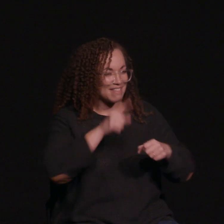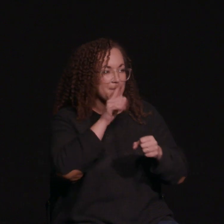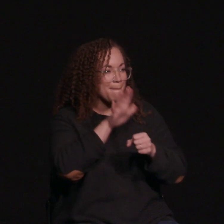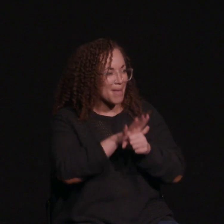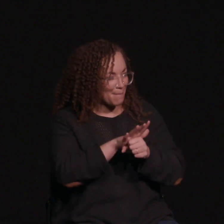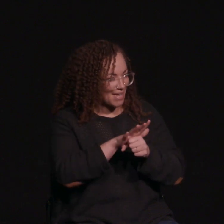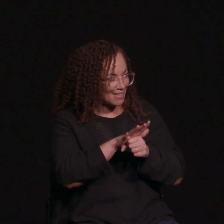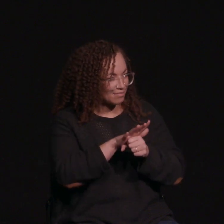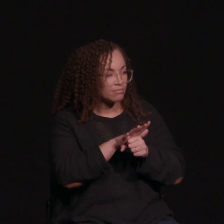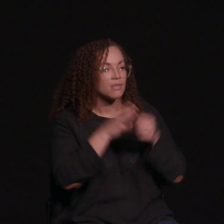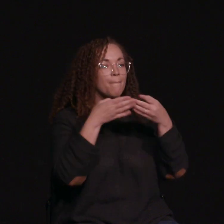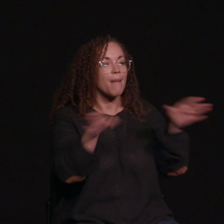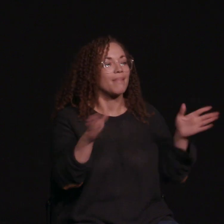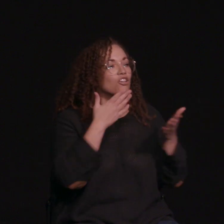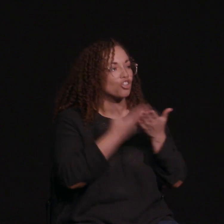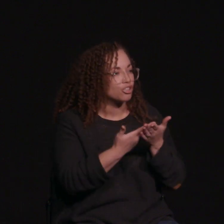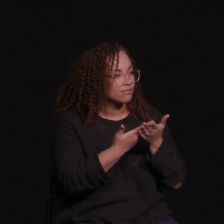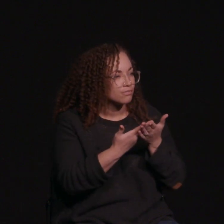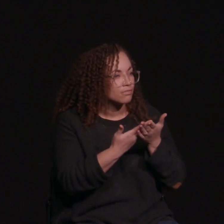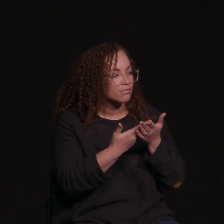You've heard me say that we take our name from the Open